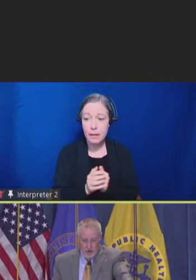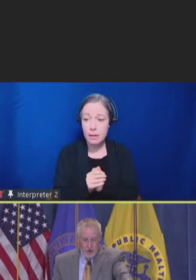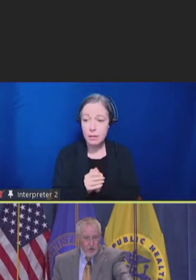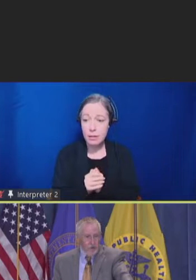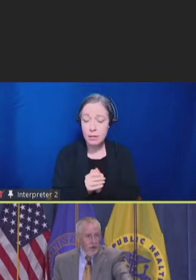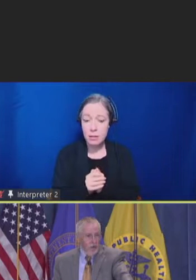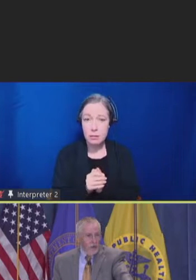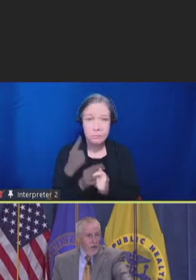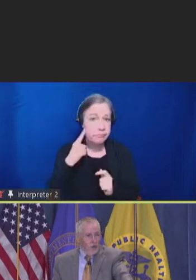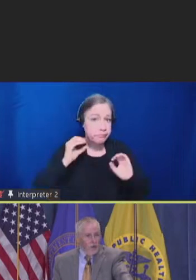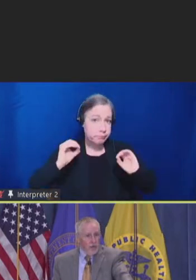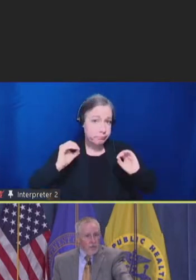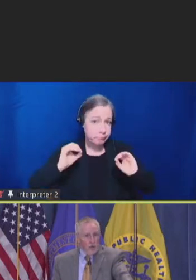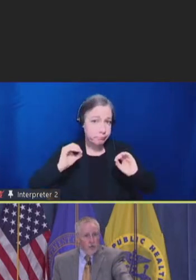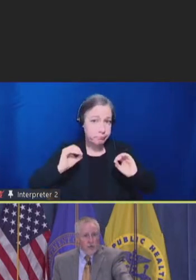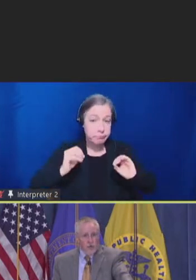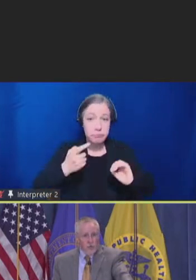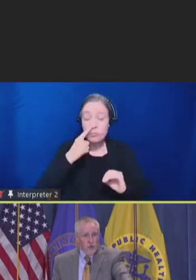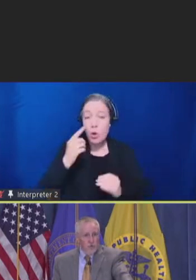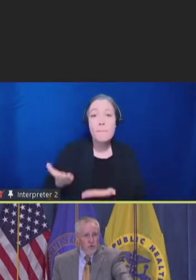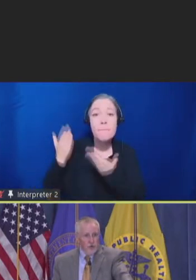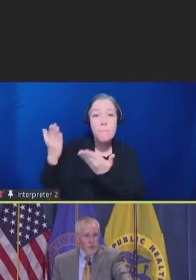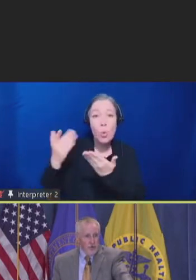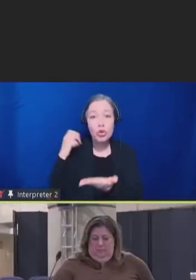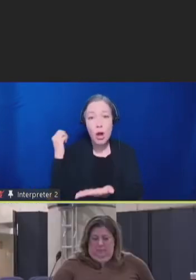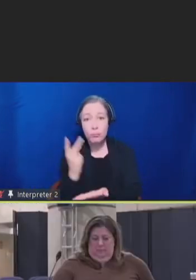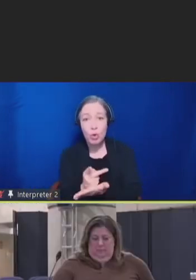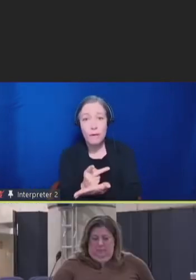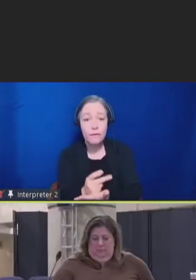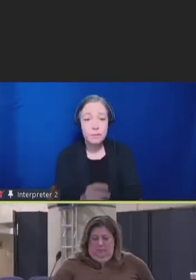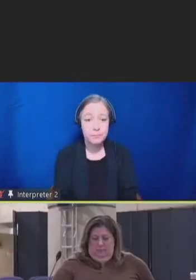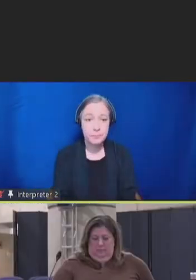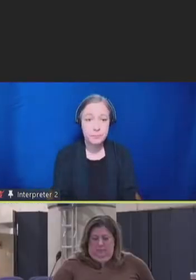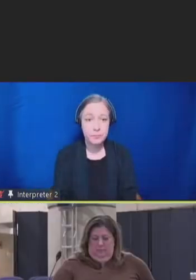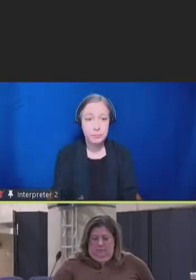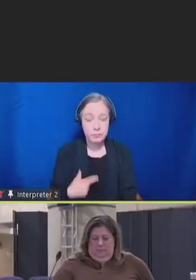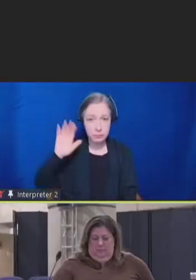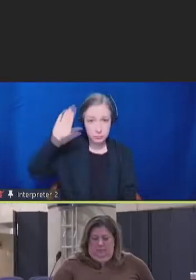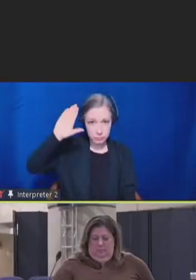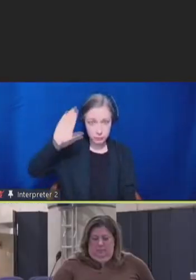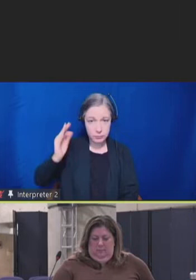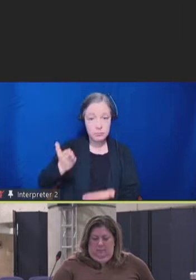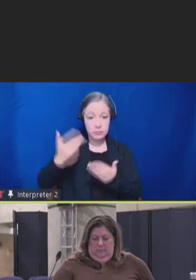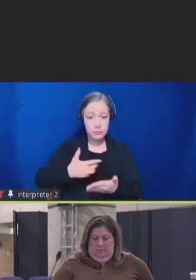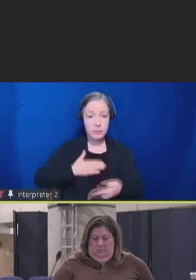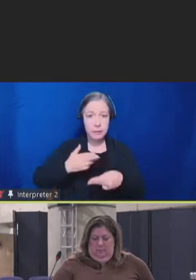Hearing none, could I get a motion to approve the June minutes? Melody Butler: I make a motion to approve, Melody Butler. Robert Hopkins: Thank you, Melody.